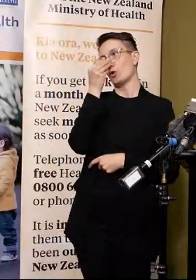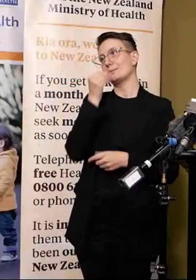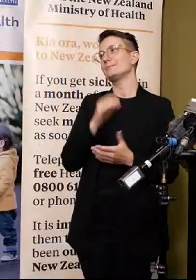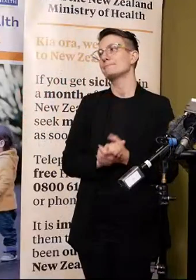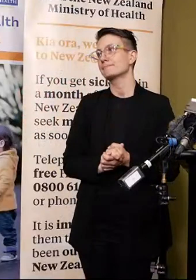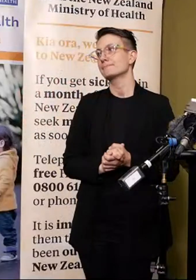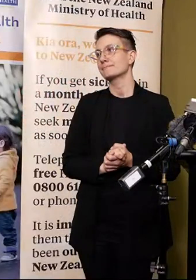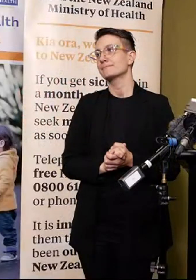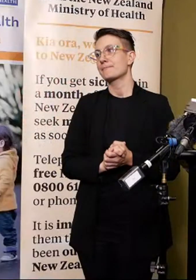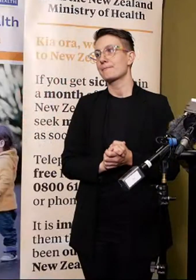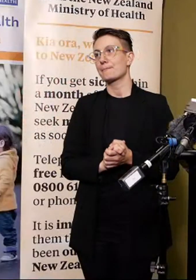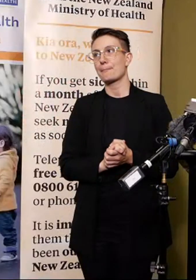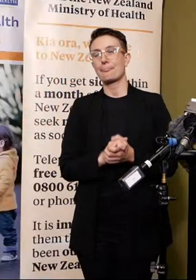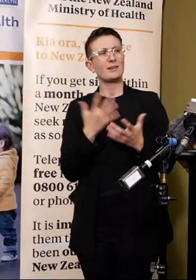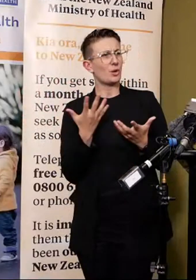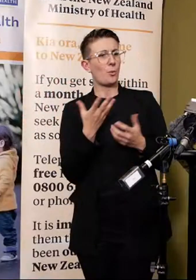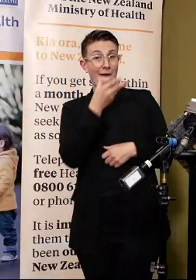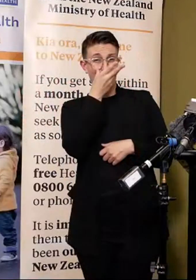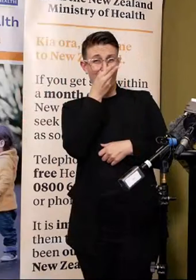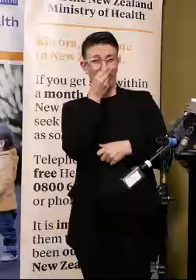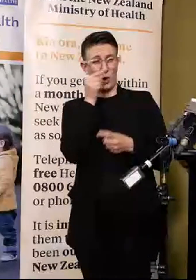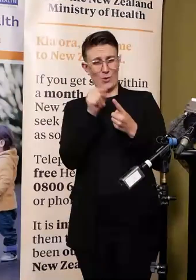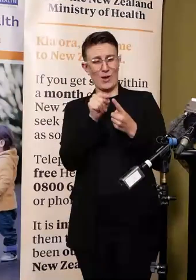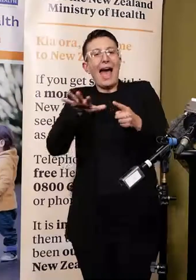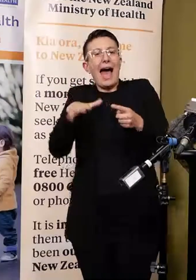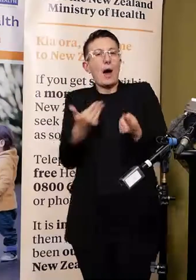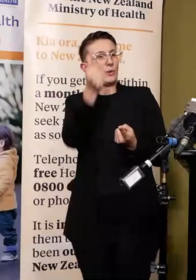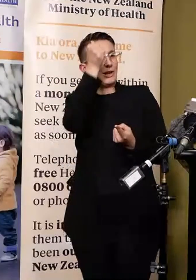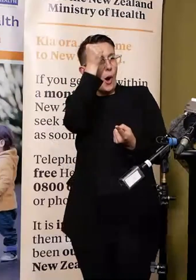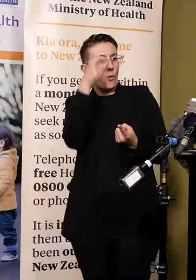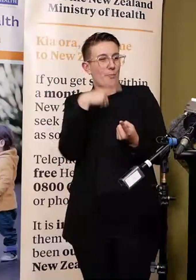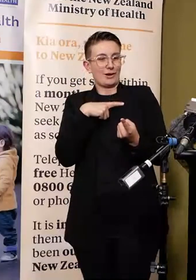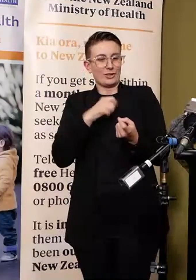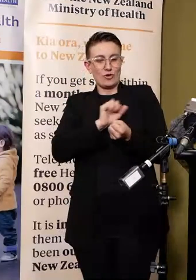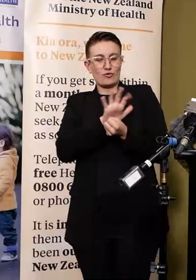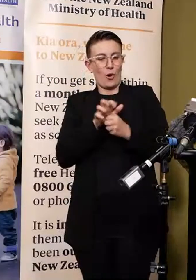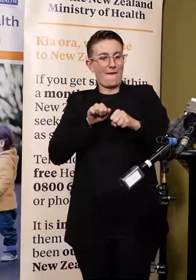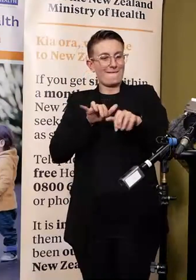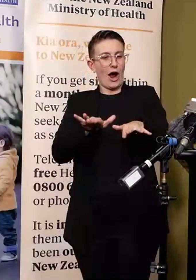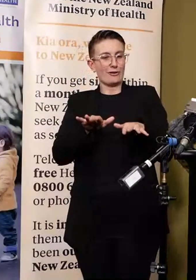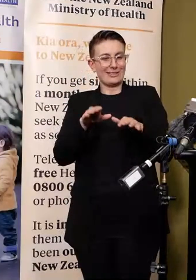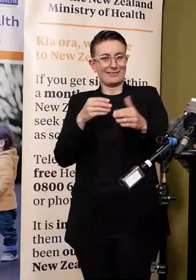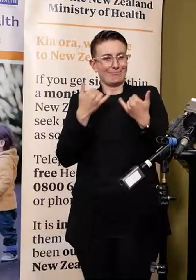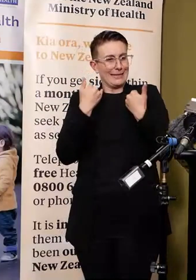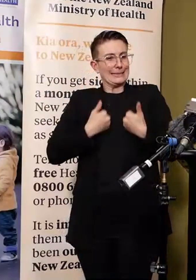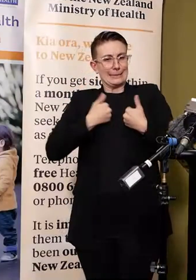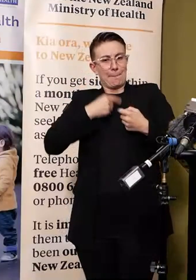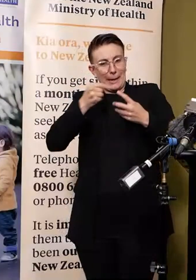able to know that it's influenza given that the symptoms are quite similar with coronavirus?